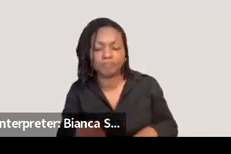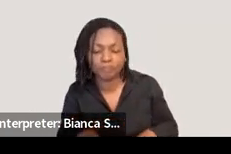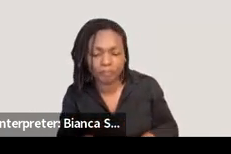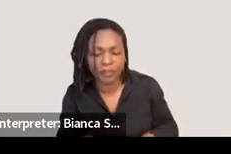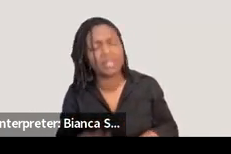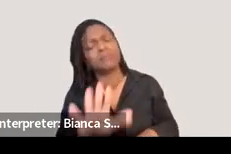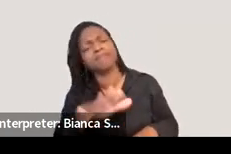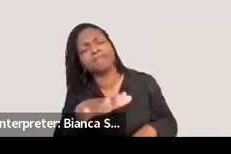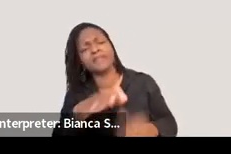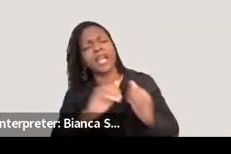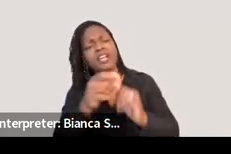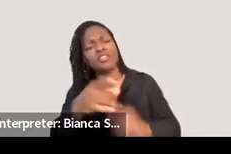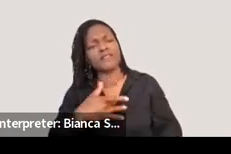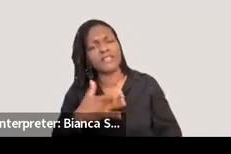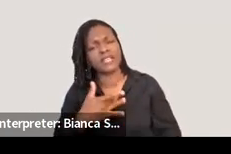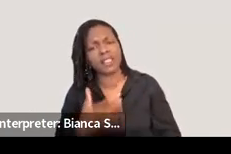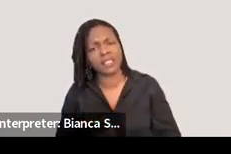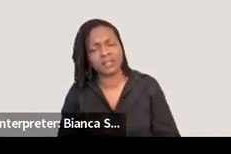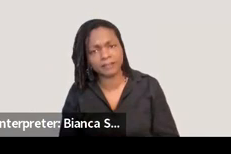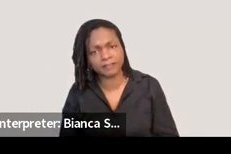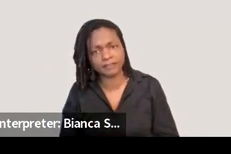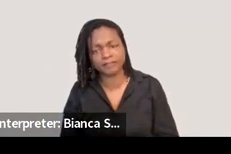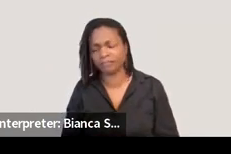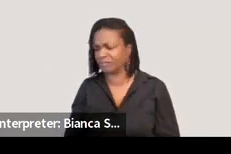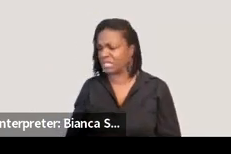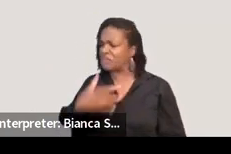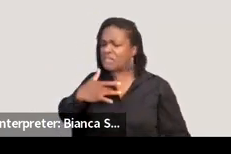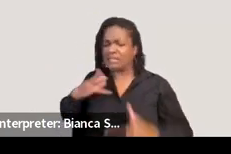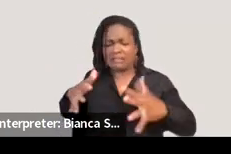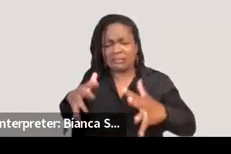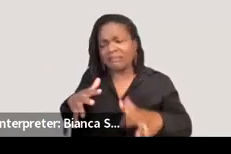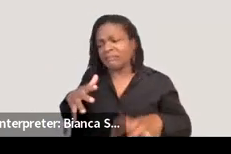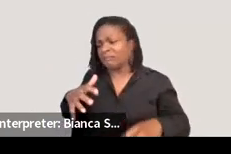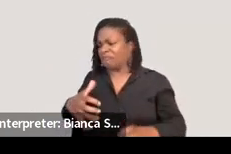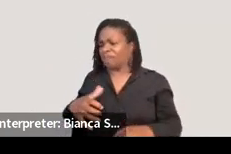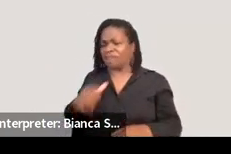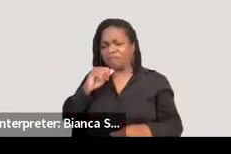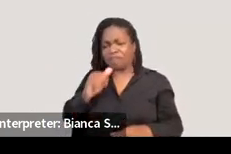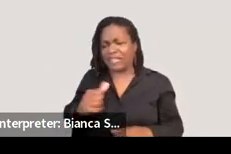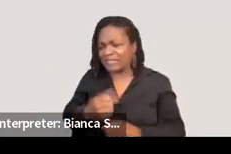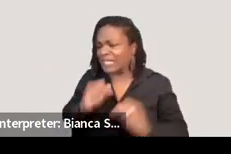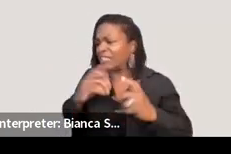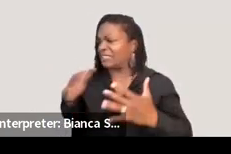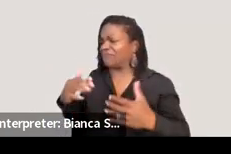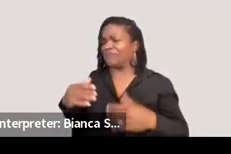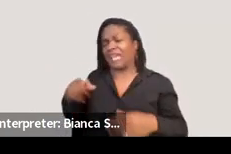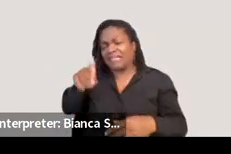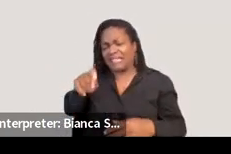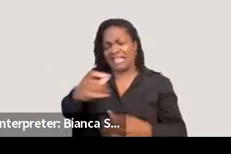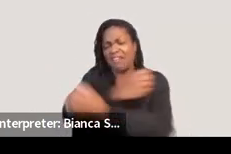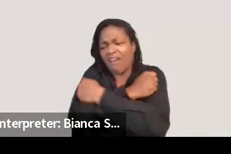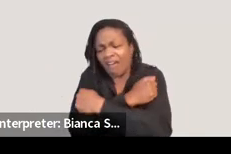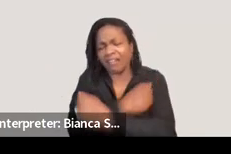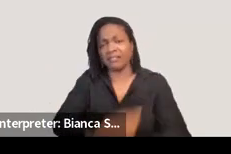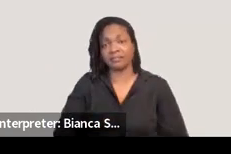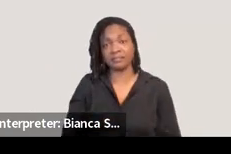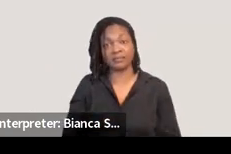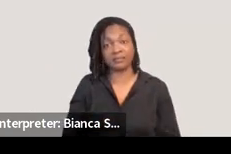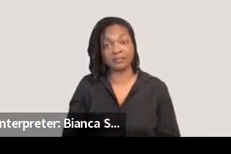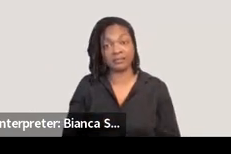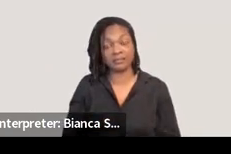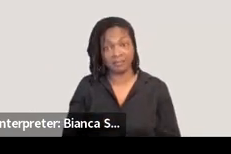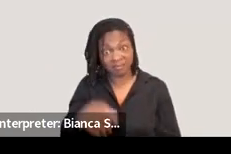I've not had any behavior problems today. And so just that one example in one day changed the way that she interacts with her students every morning.